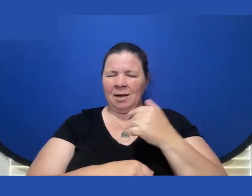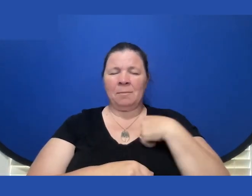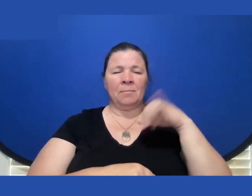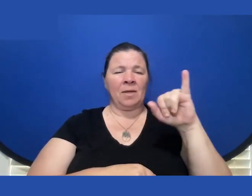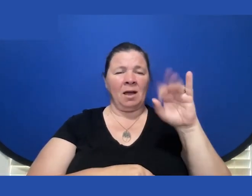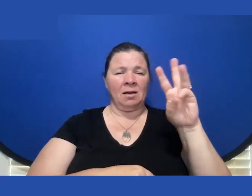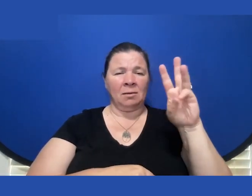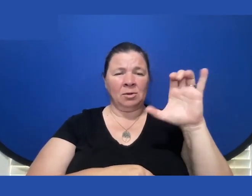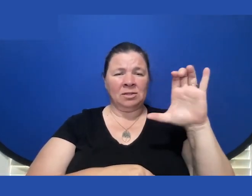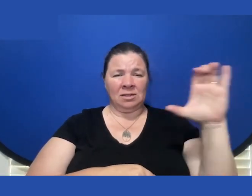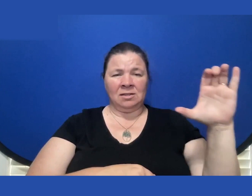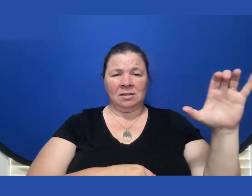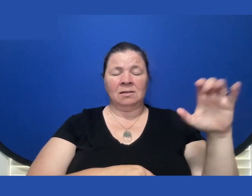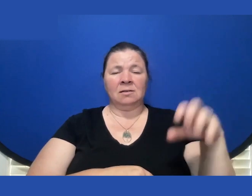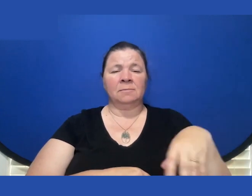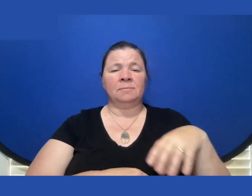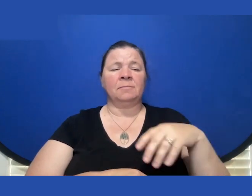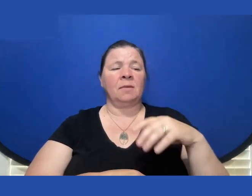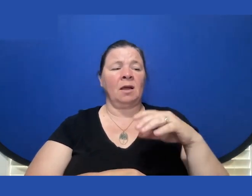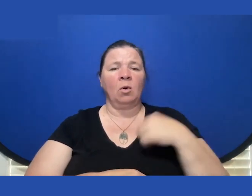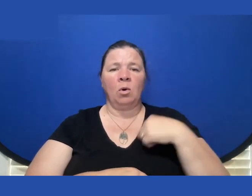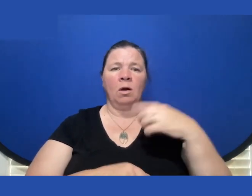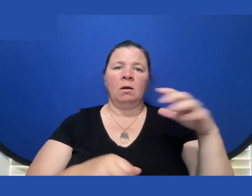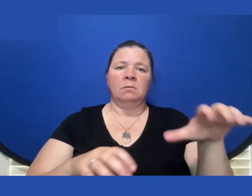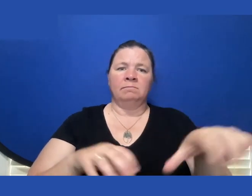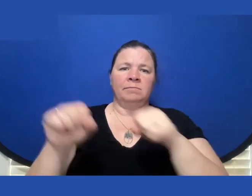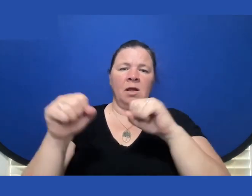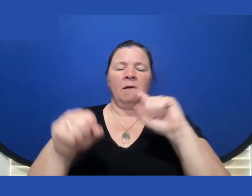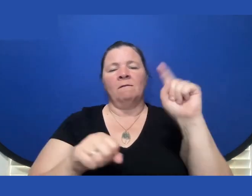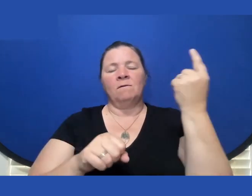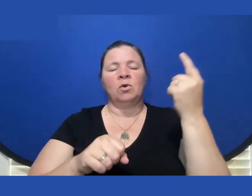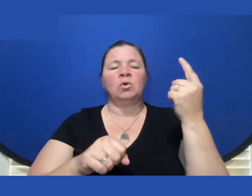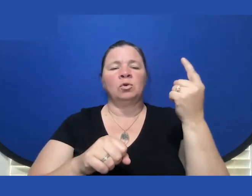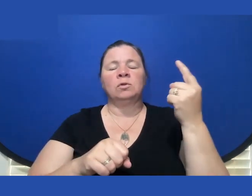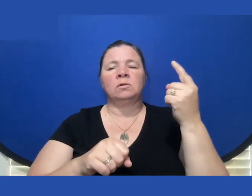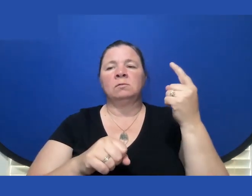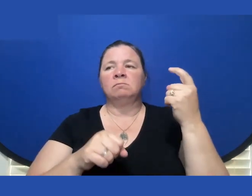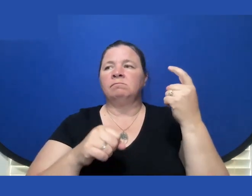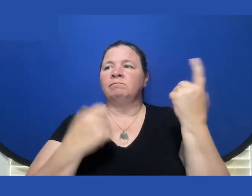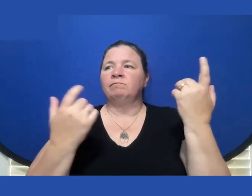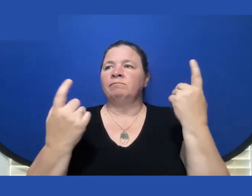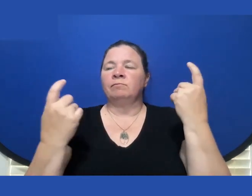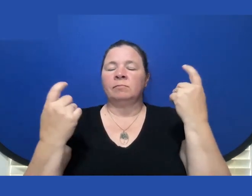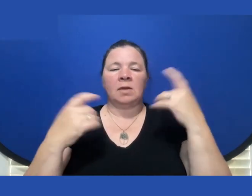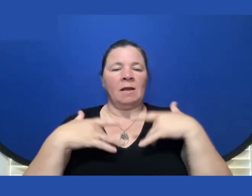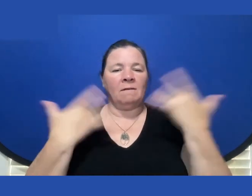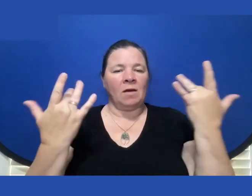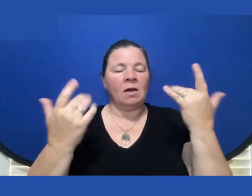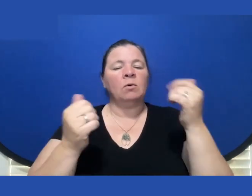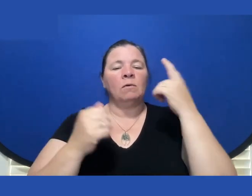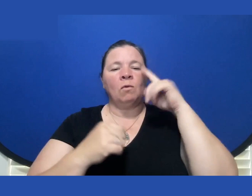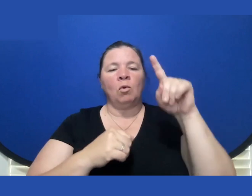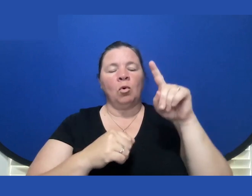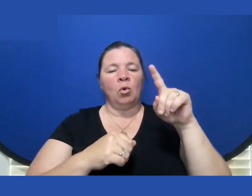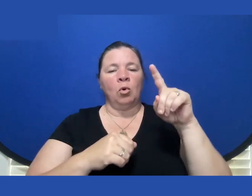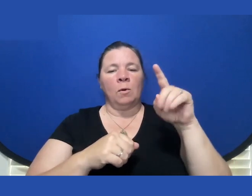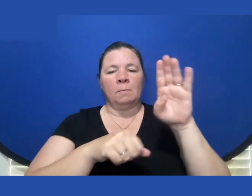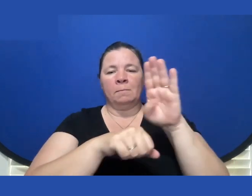we just had our first annual forum for disabled entrepreneurs in Canada, first National.